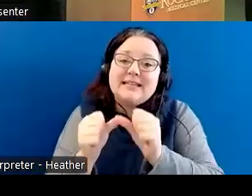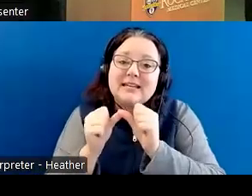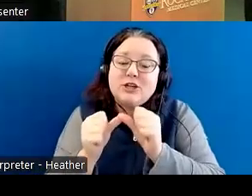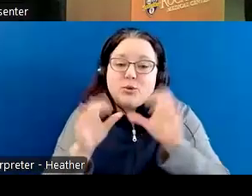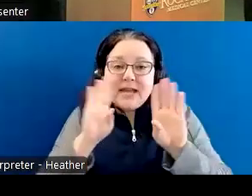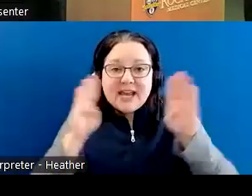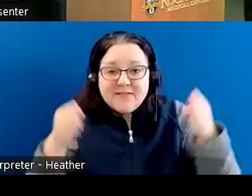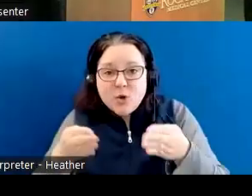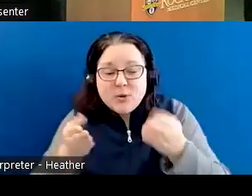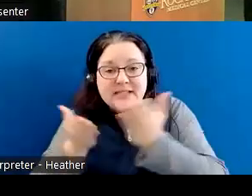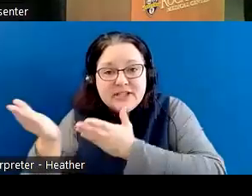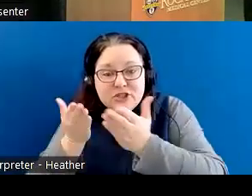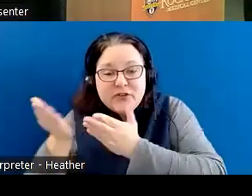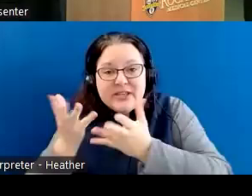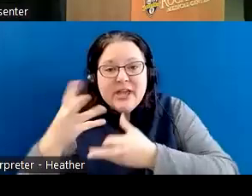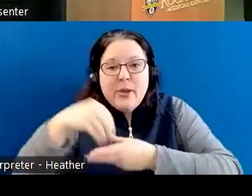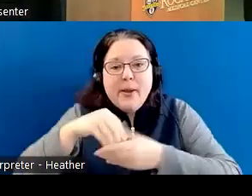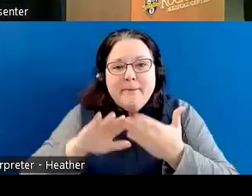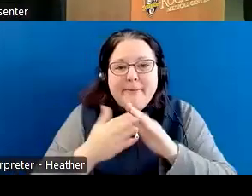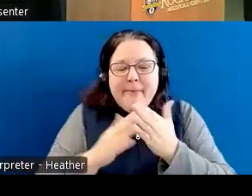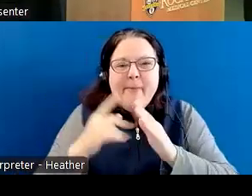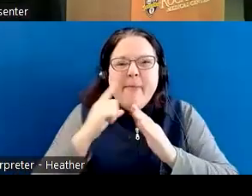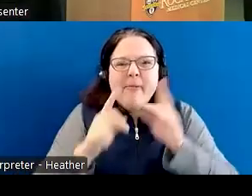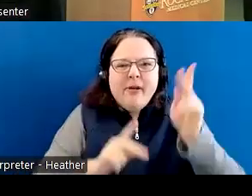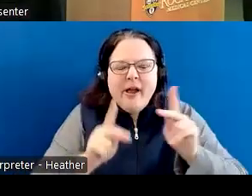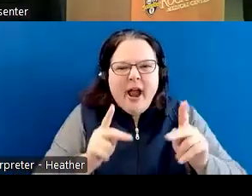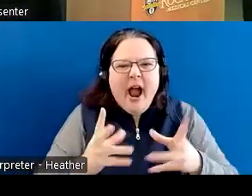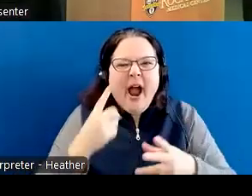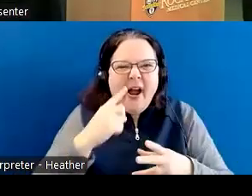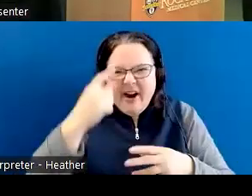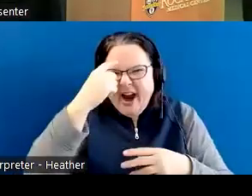services and communities for individuals with serious and persistent mental illness really to